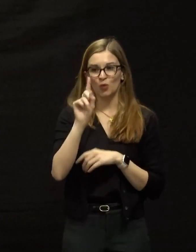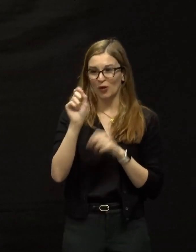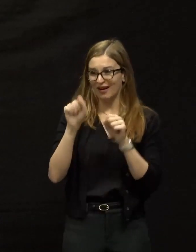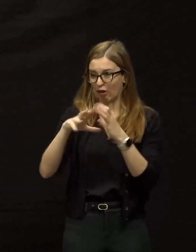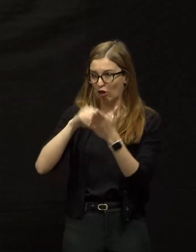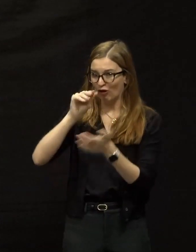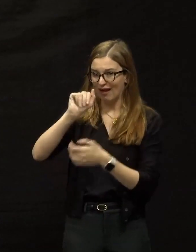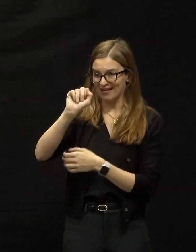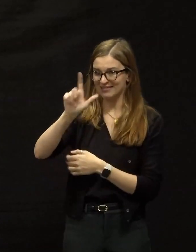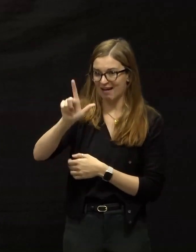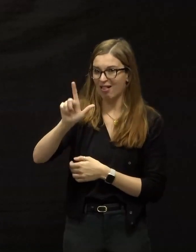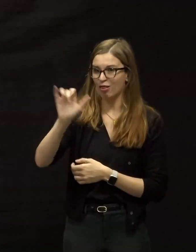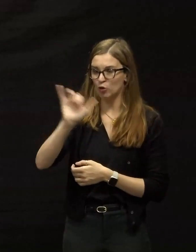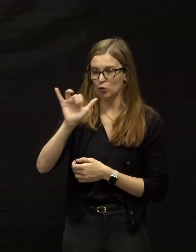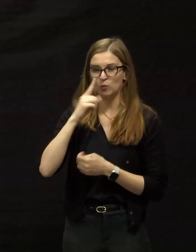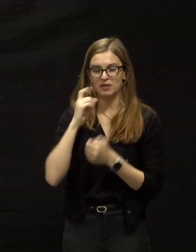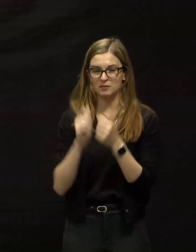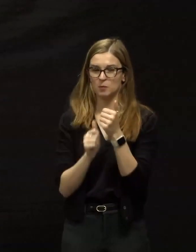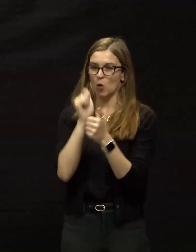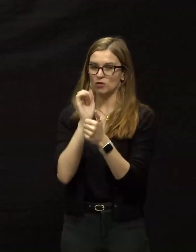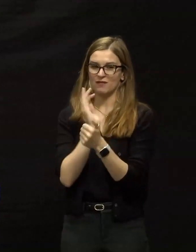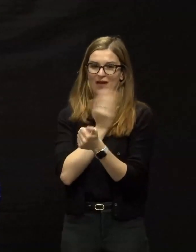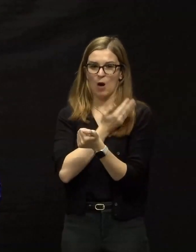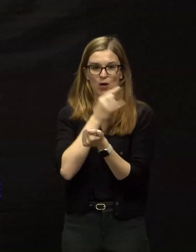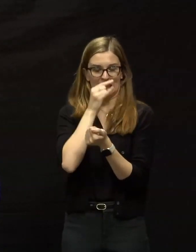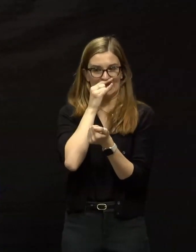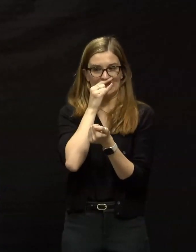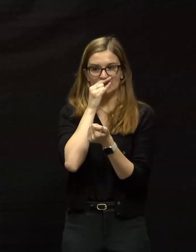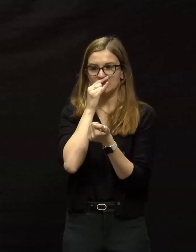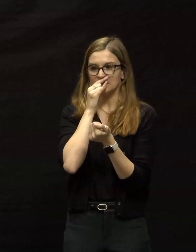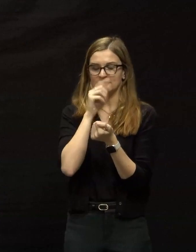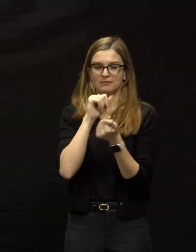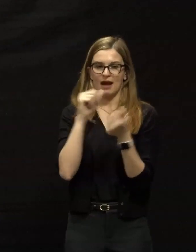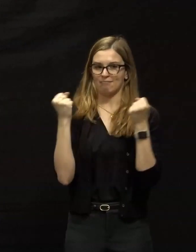We mention deaf camps if appropriate where they can learn ASL.